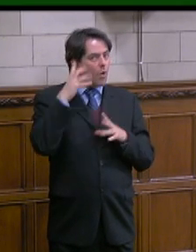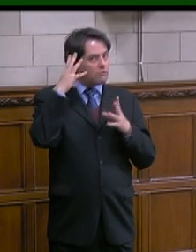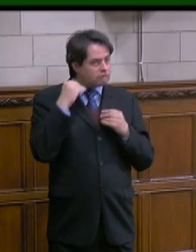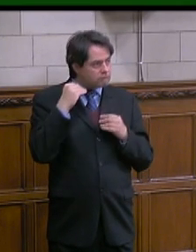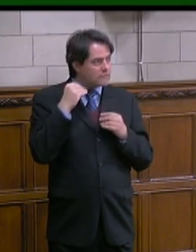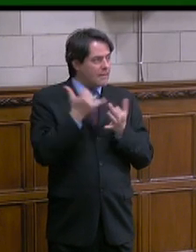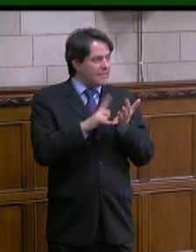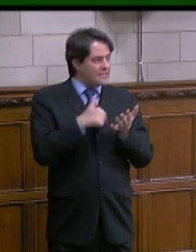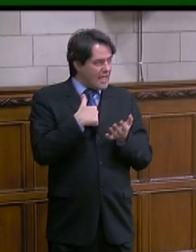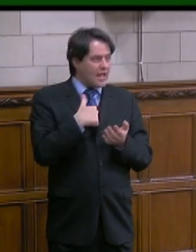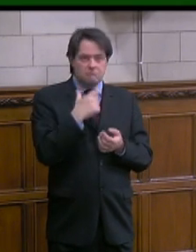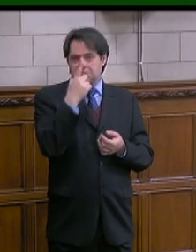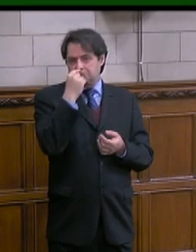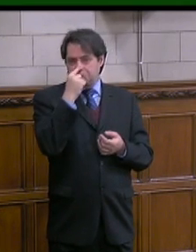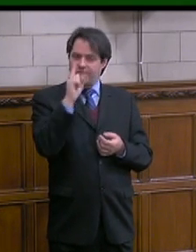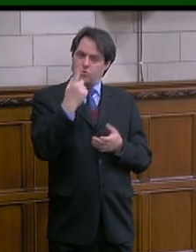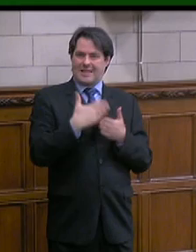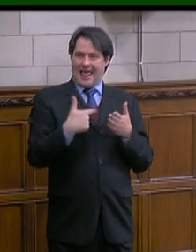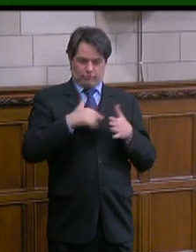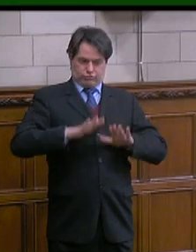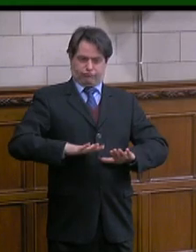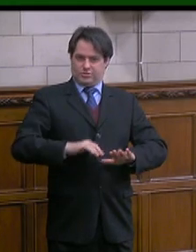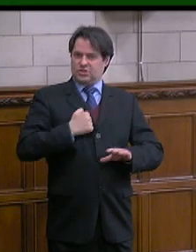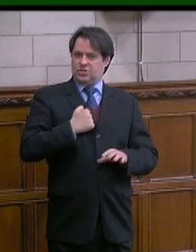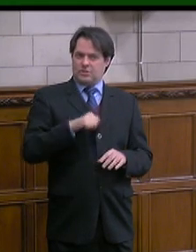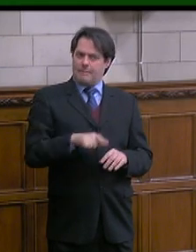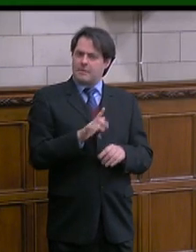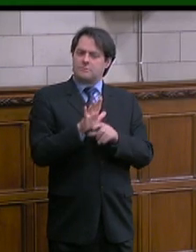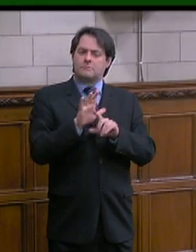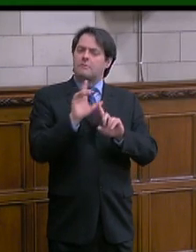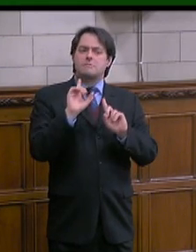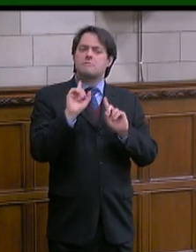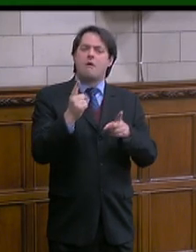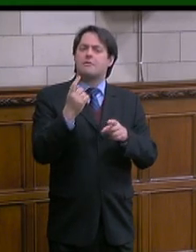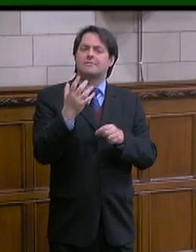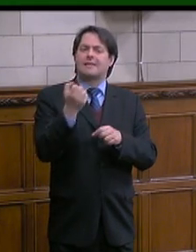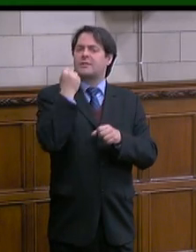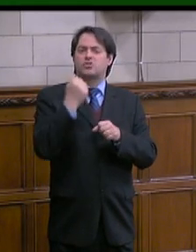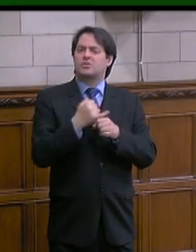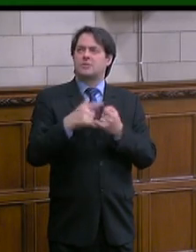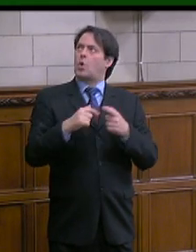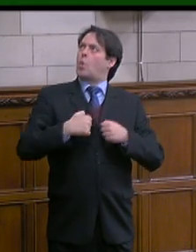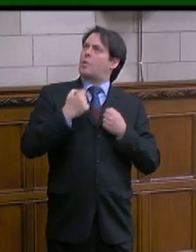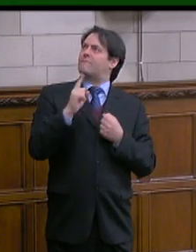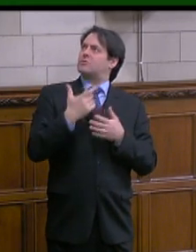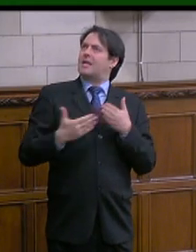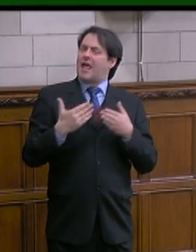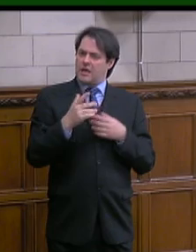BSL could be the first language of the hearing impaired, yet we deny those people that opportunity,